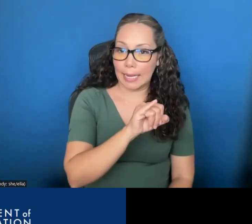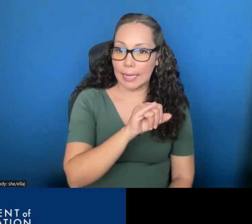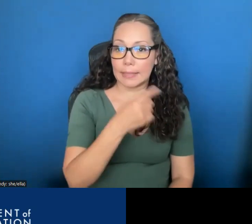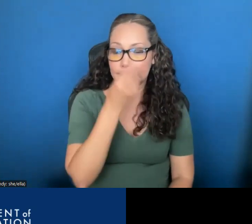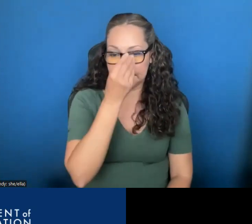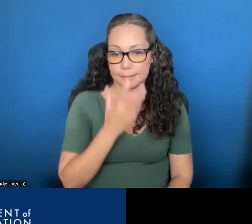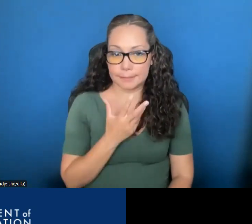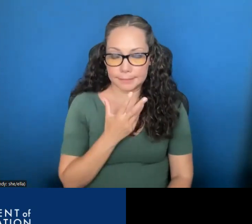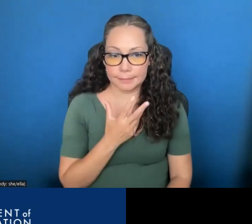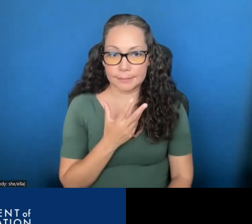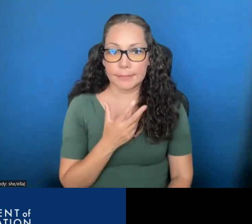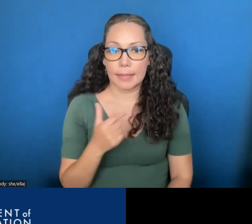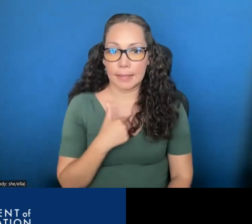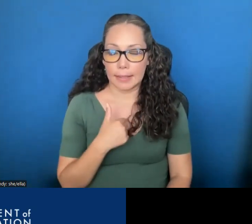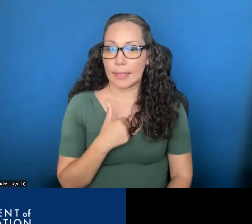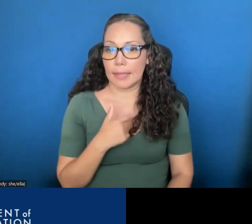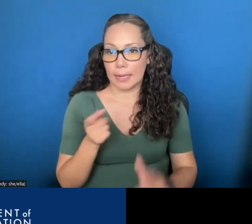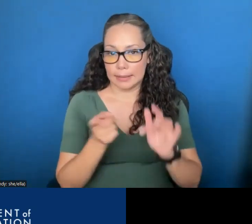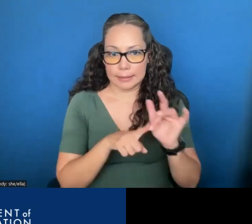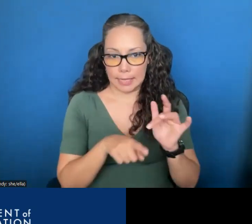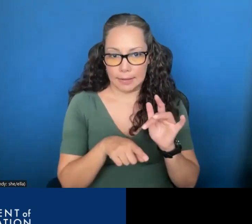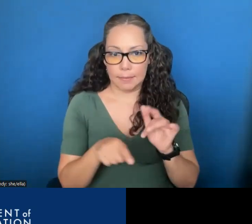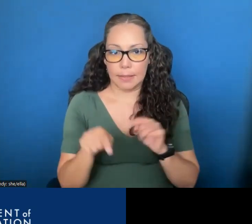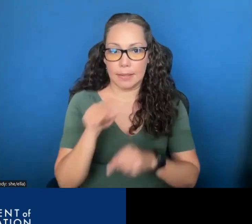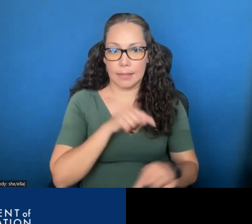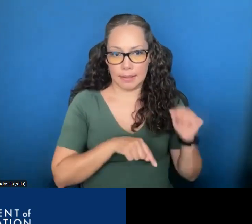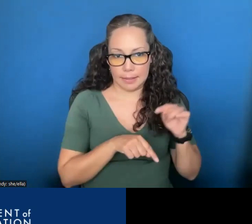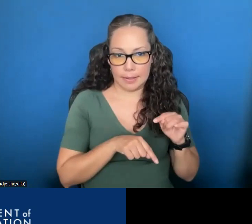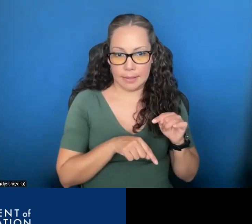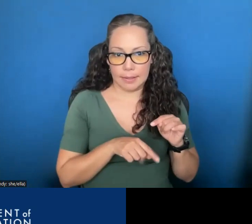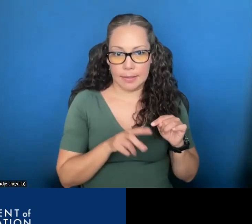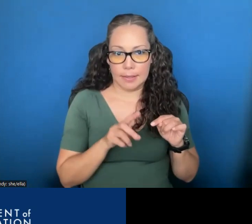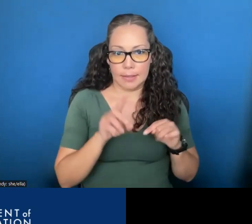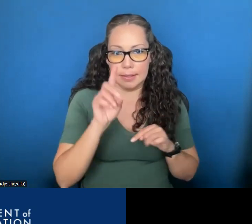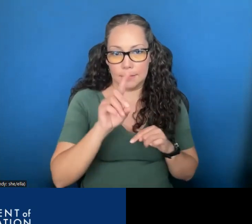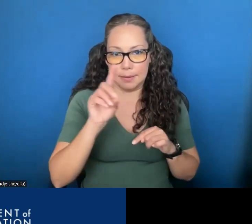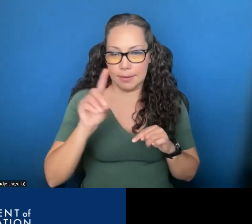the Department of Developmental Services I would like to blame my glasses because I refuse to get